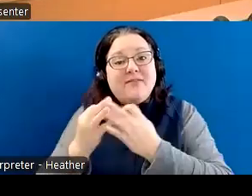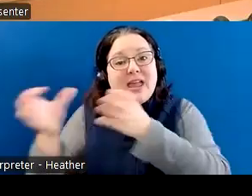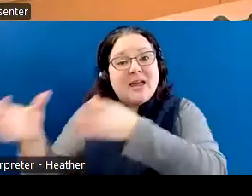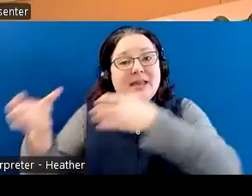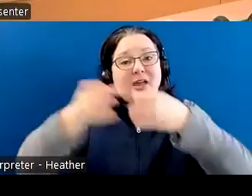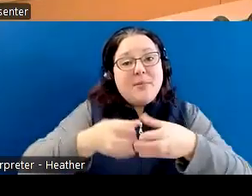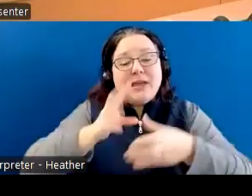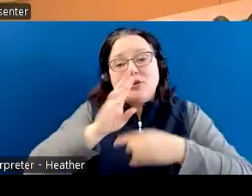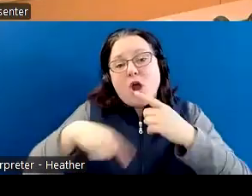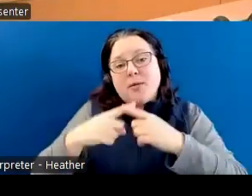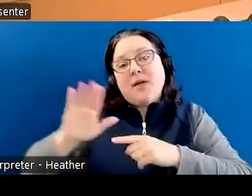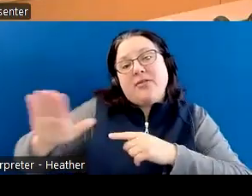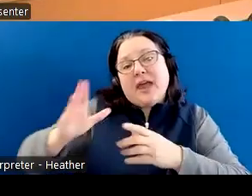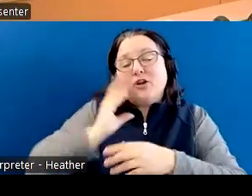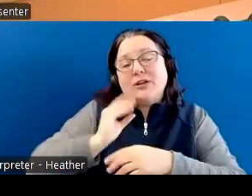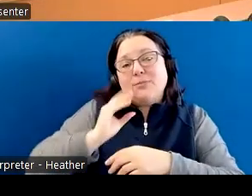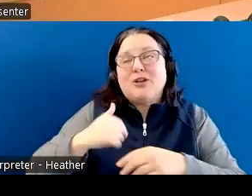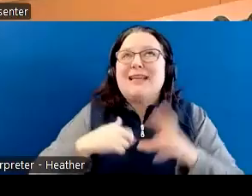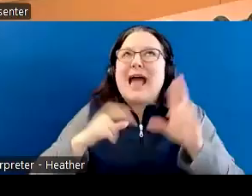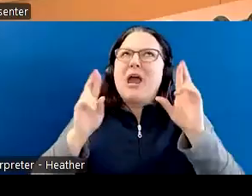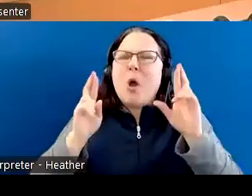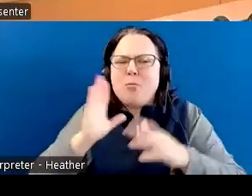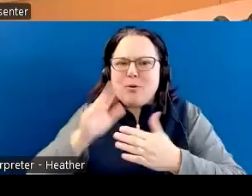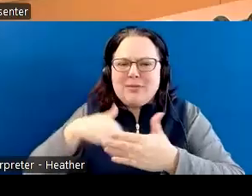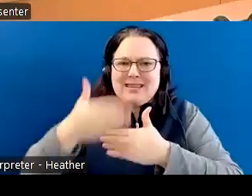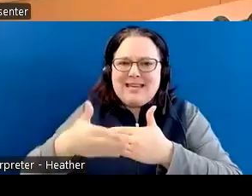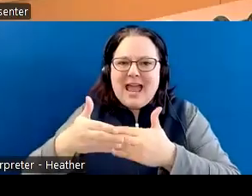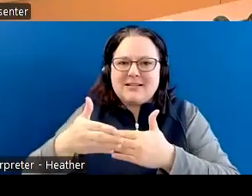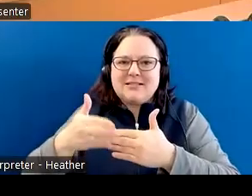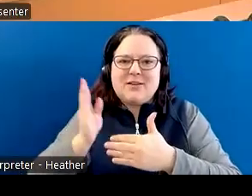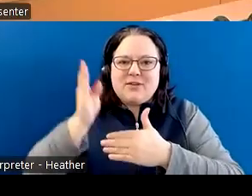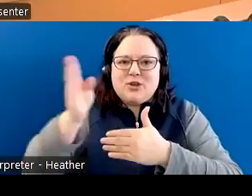kind of like the next I'm hoping is going to be the next shift. I think CO has really taught us